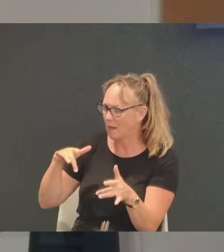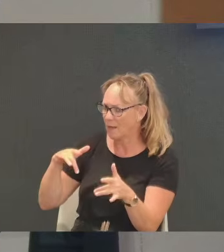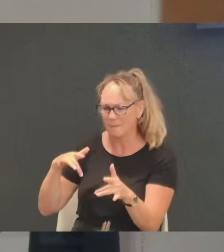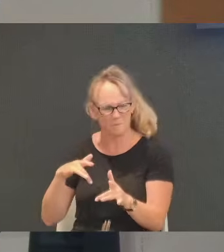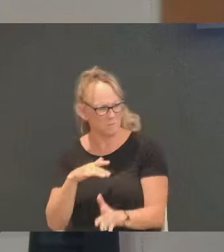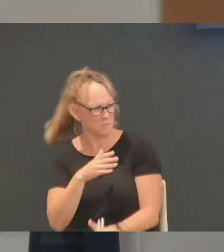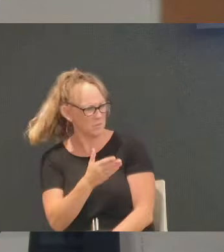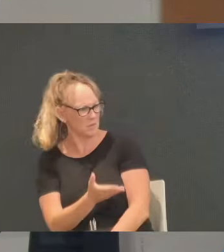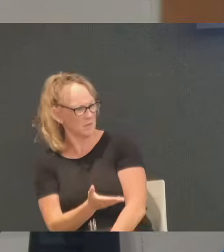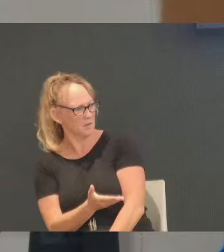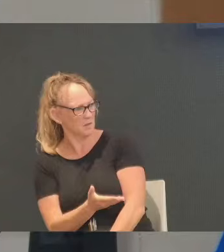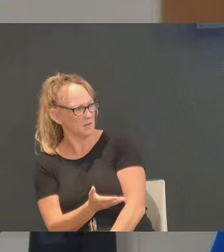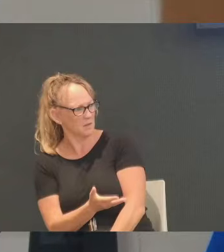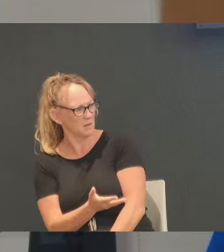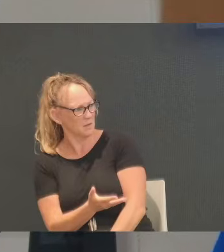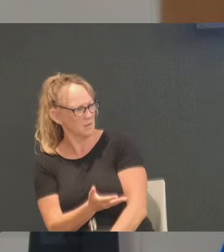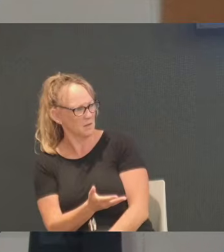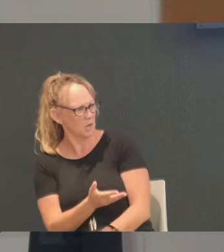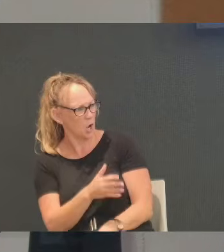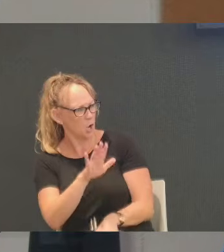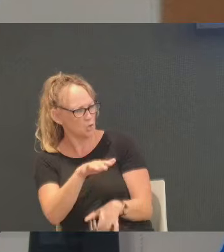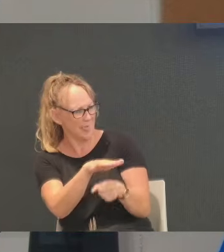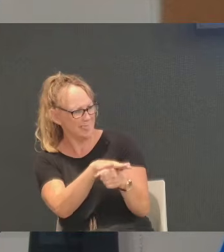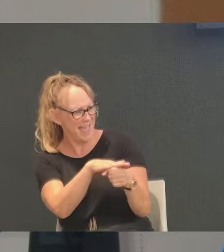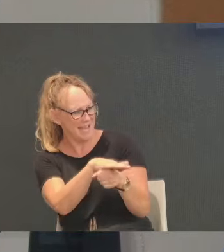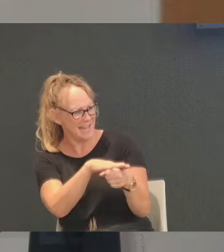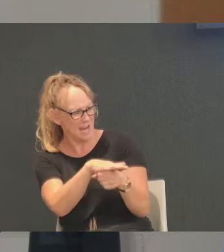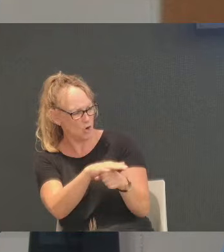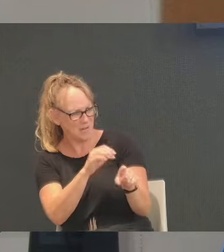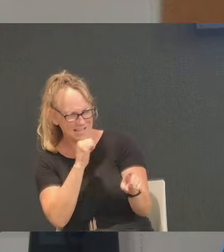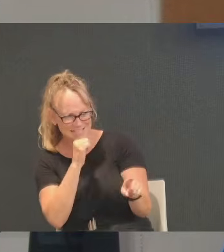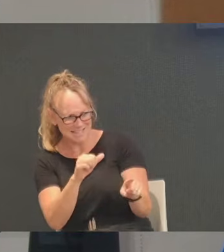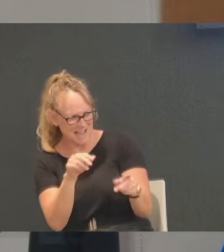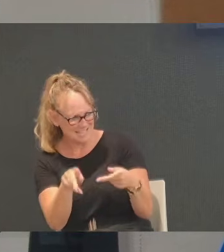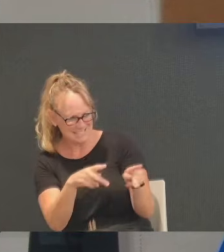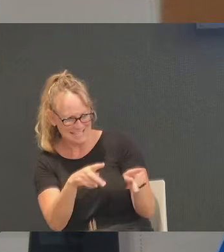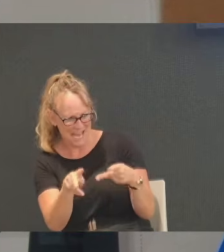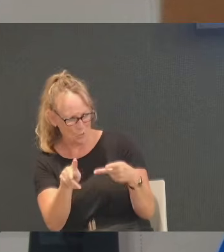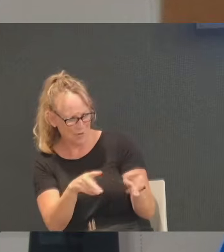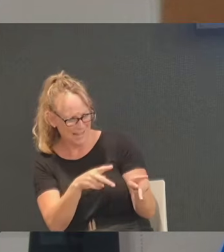your car but not tailgating, I'm trying to just make sure I'm trying to make sure the tailgators